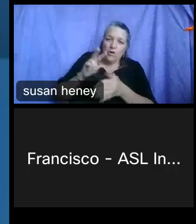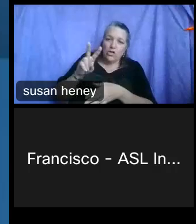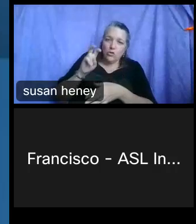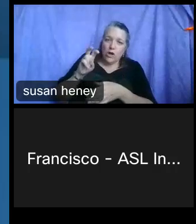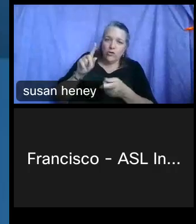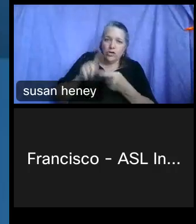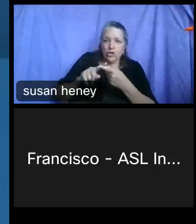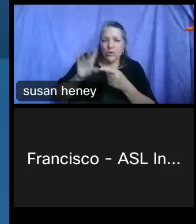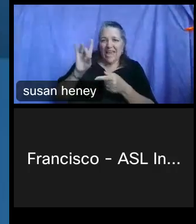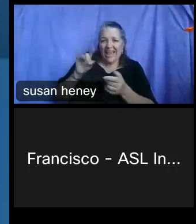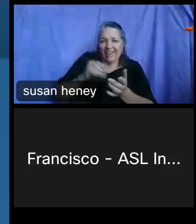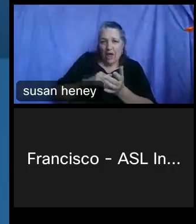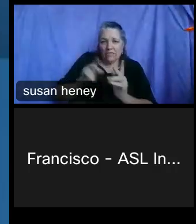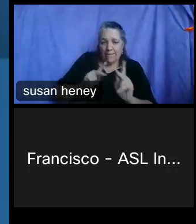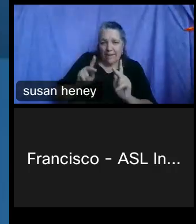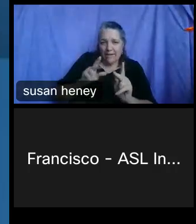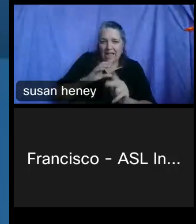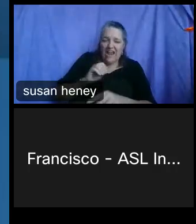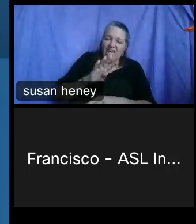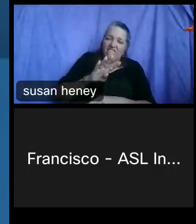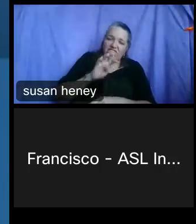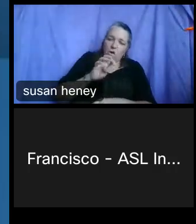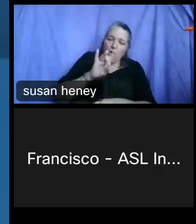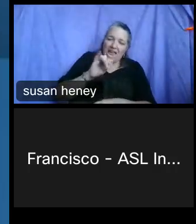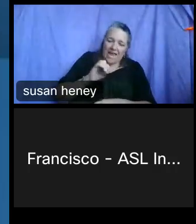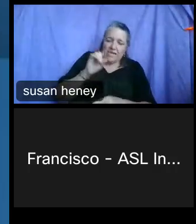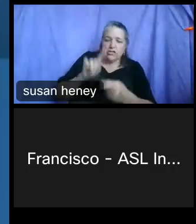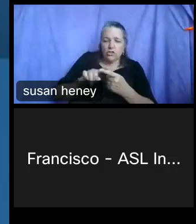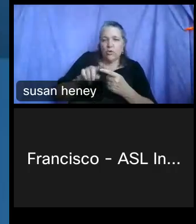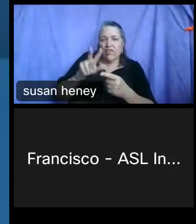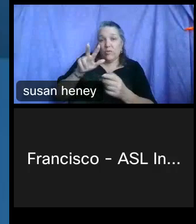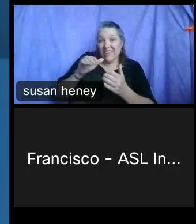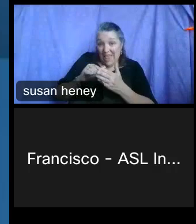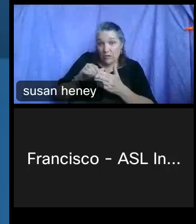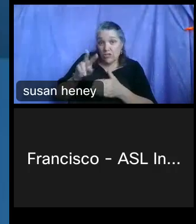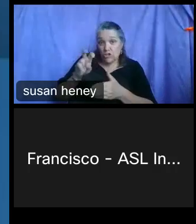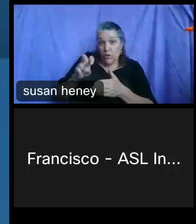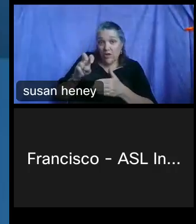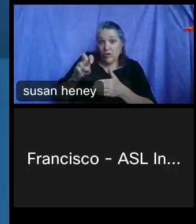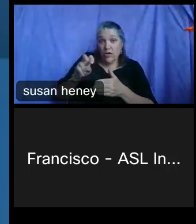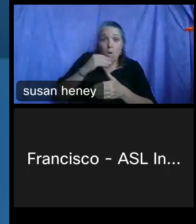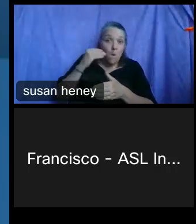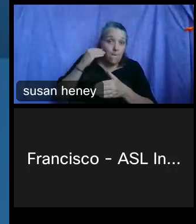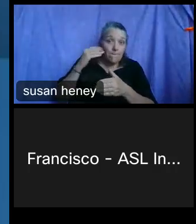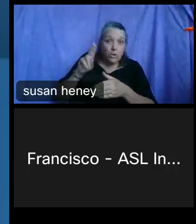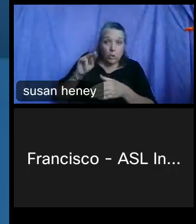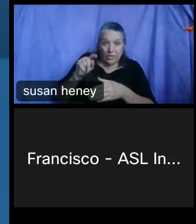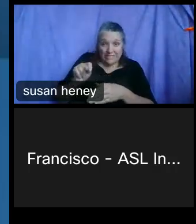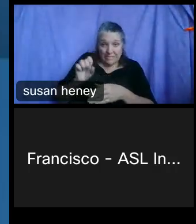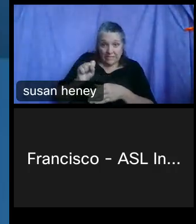480 to 3,200 housing units, so think of tracts as small towns, rural areas or neighborhoods.